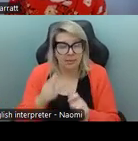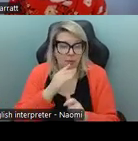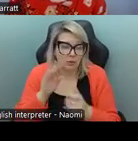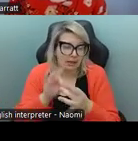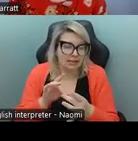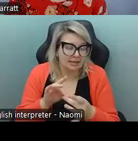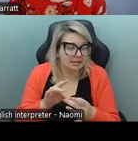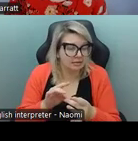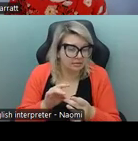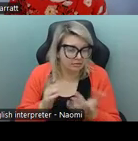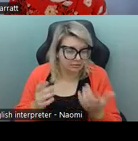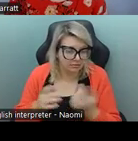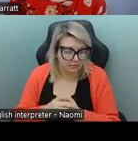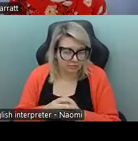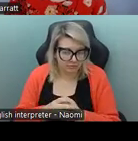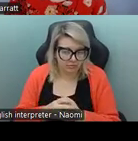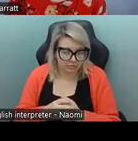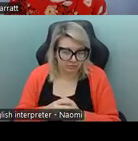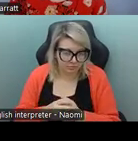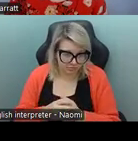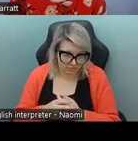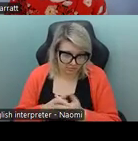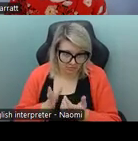Throughout, I'm going to show examples from the sector.